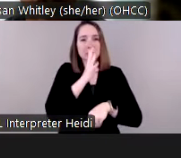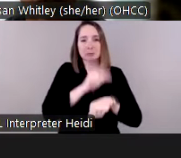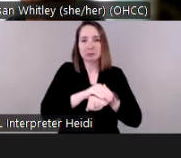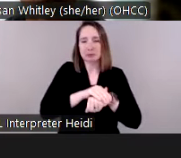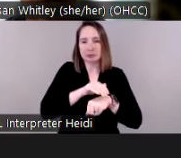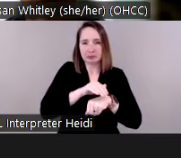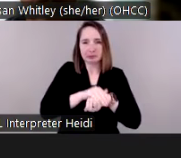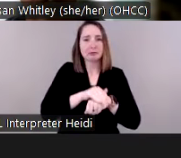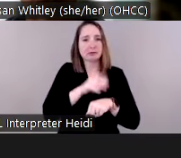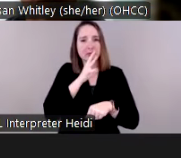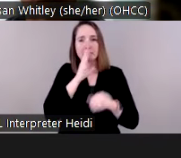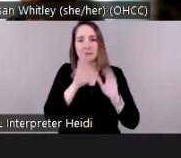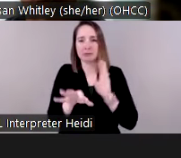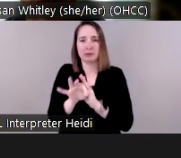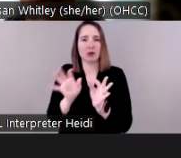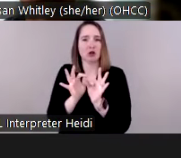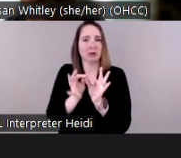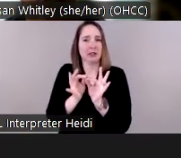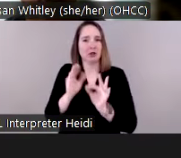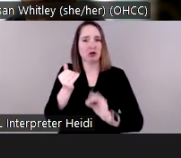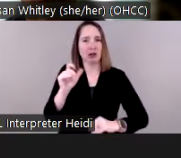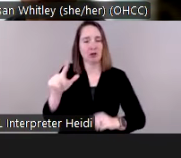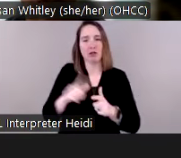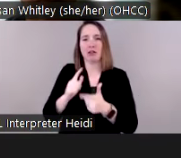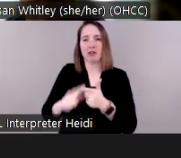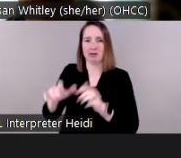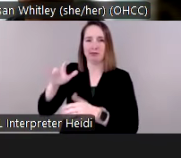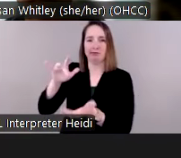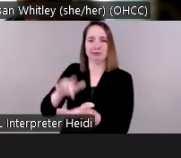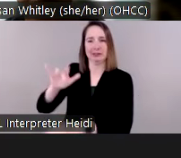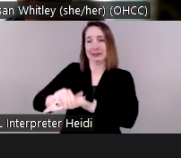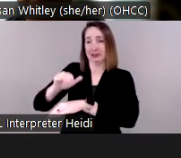to choose the interpretation channel and